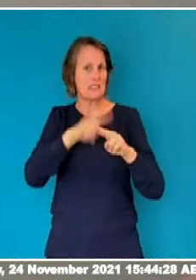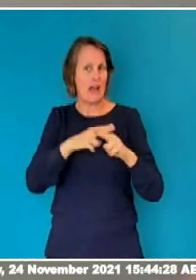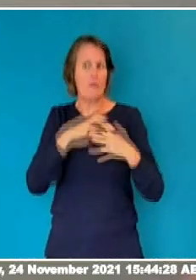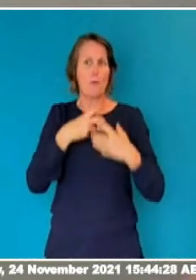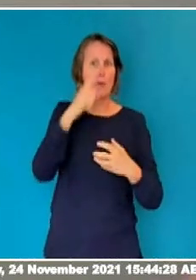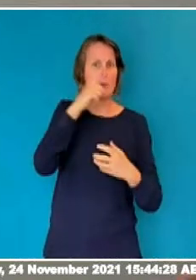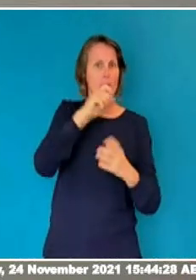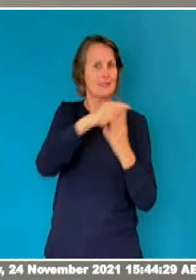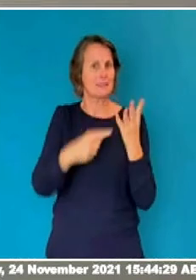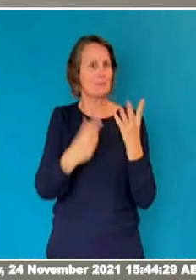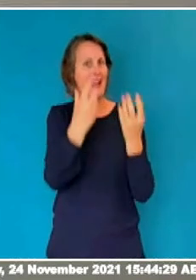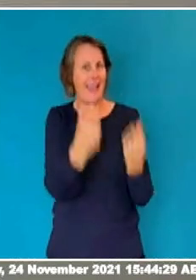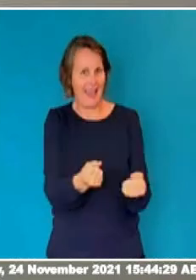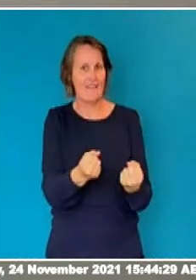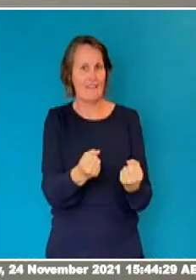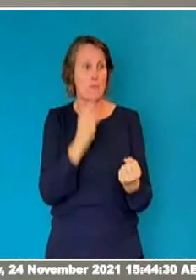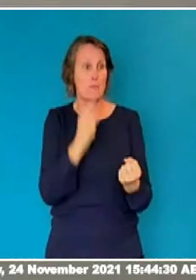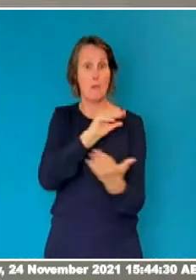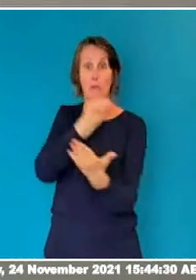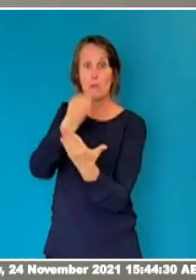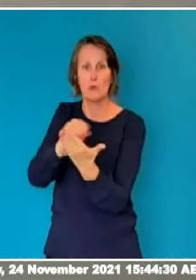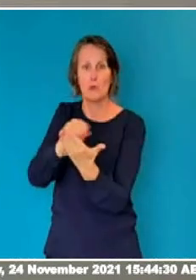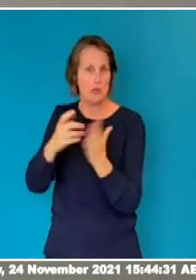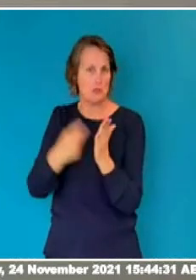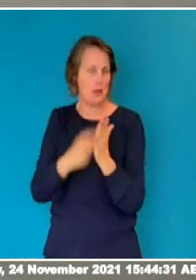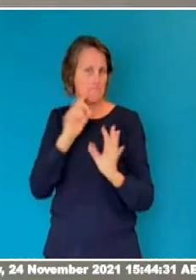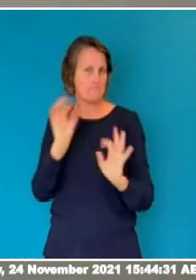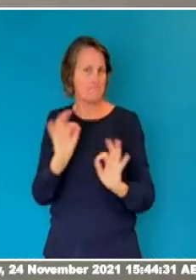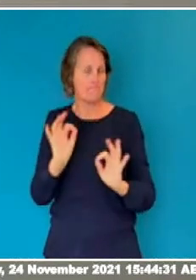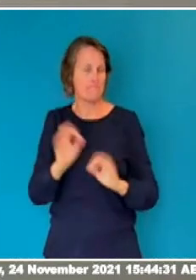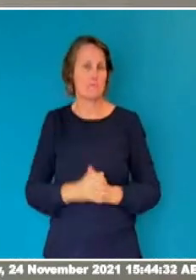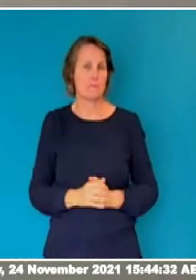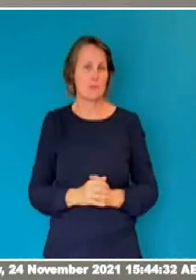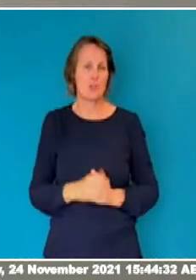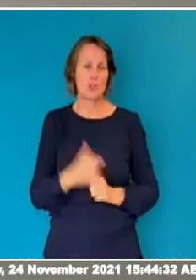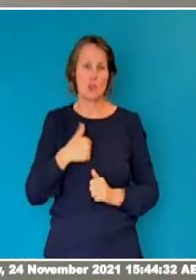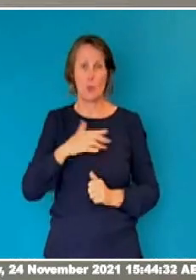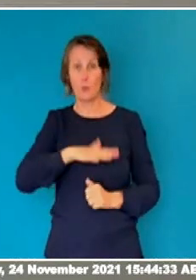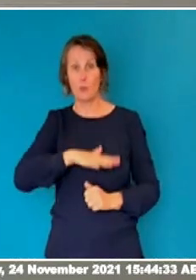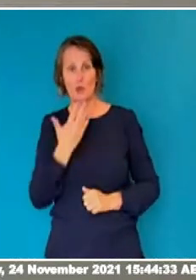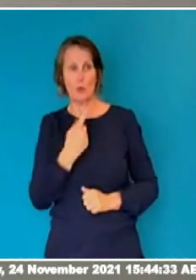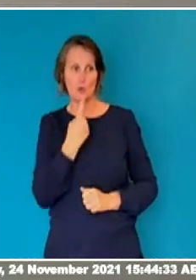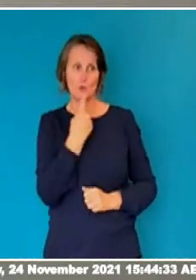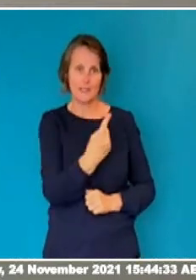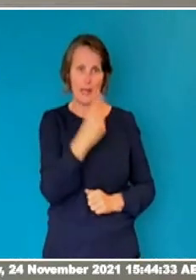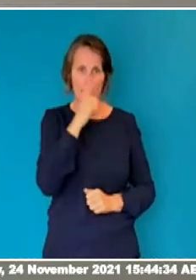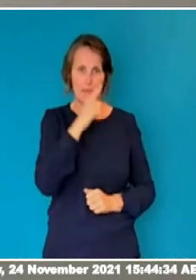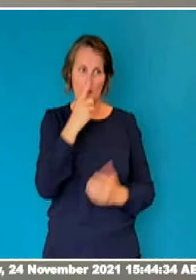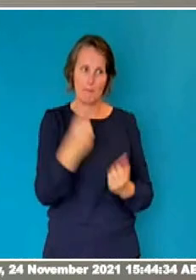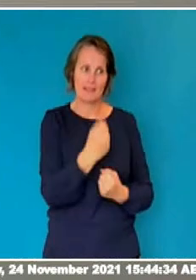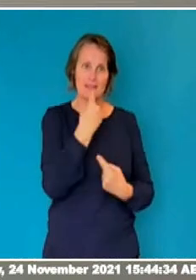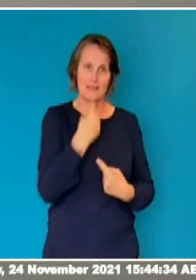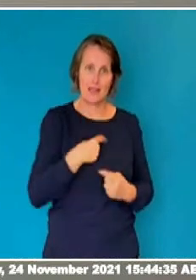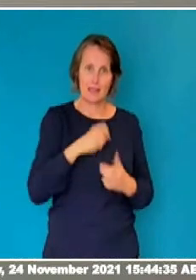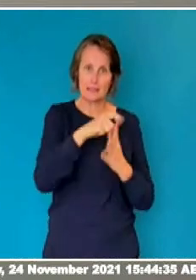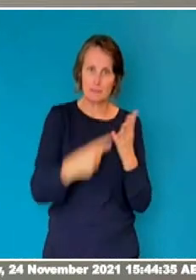trying to remove the barriers is what we're focusing on, as opposed to setting targets for people with disabilities in our employment.